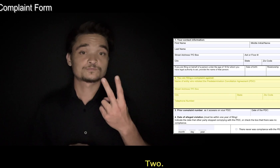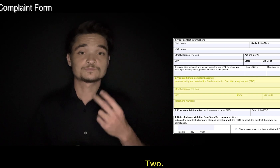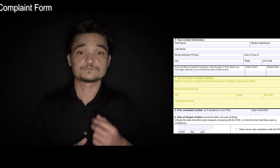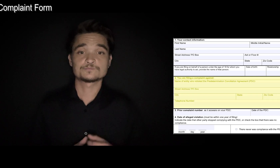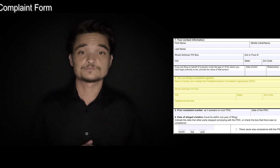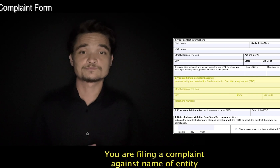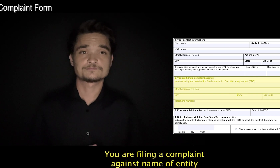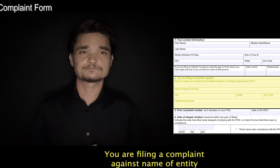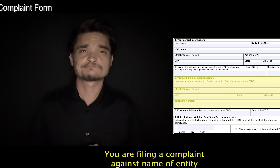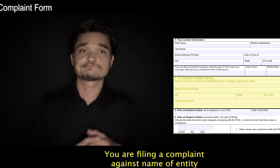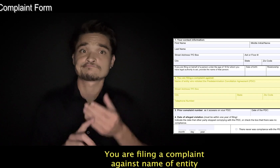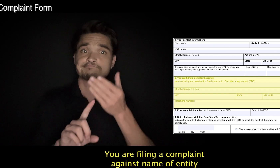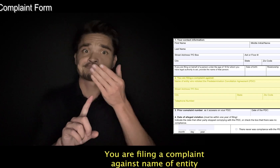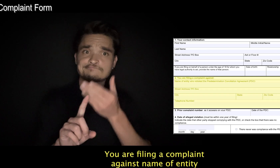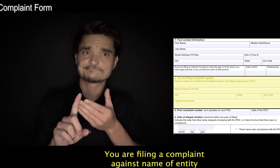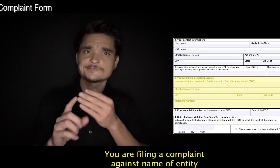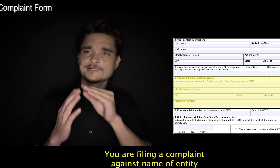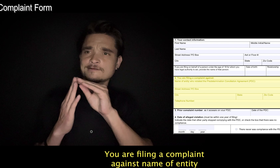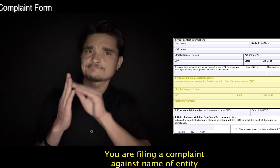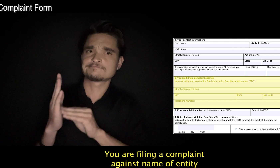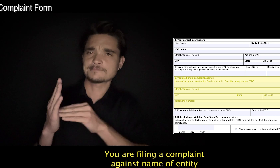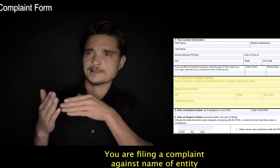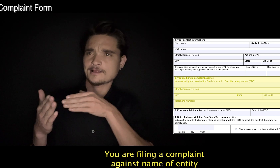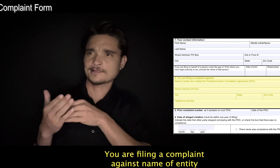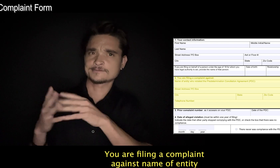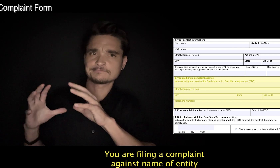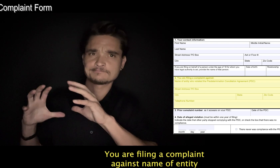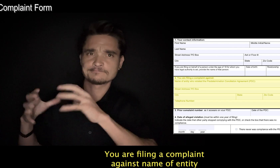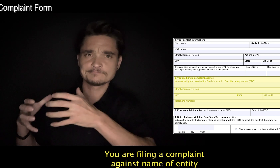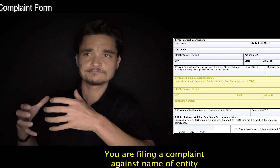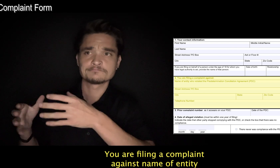Two. You are filing a complaint against name of entity